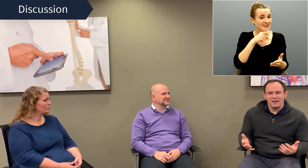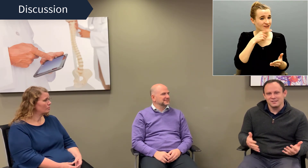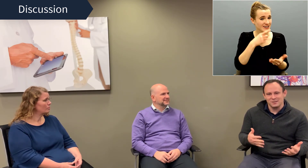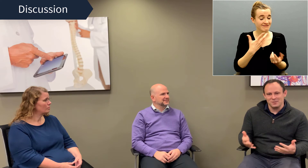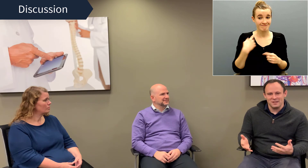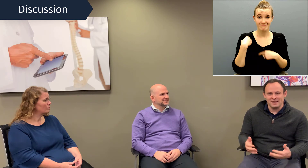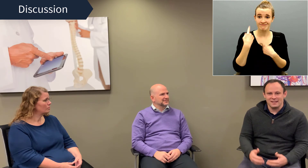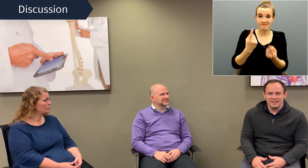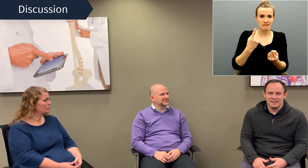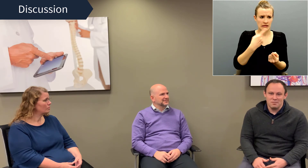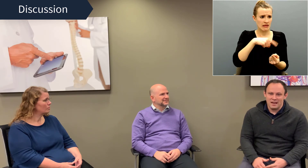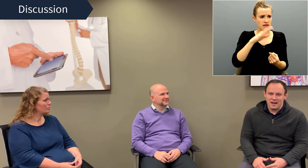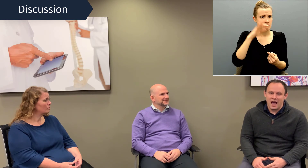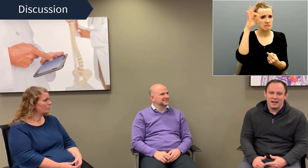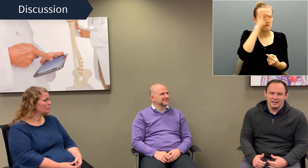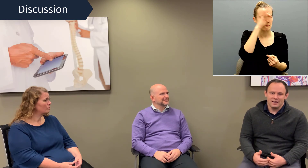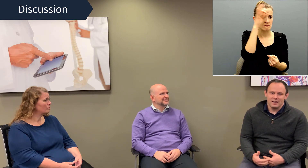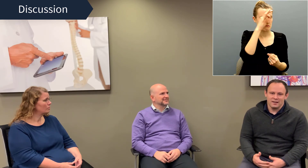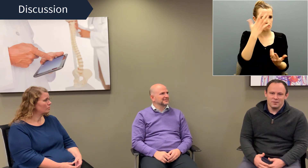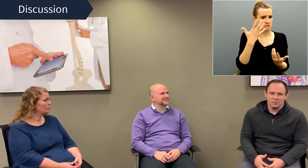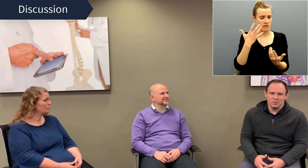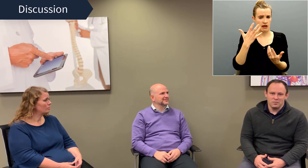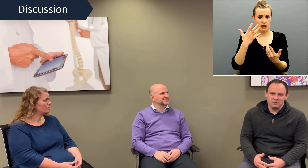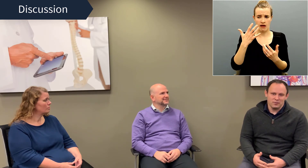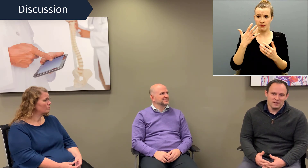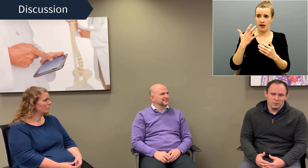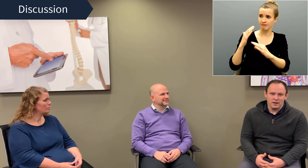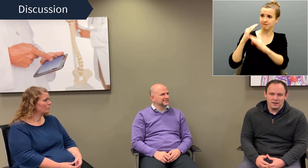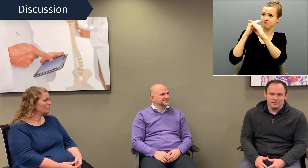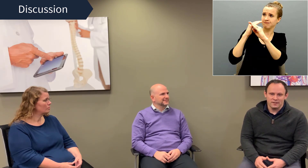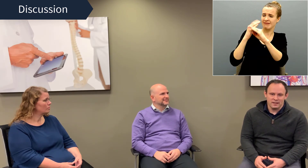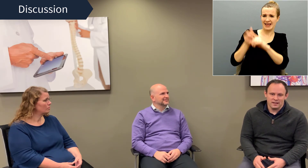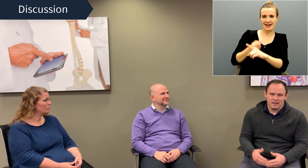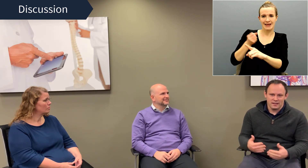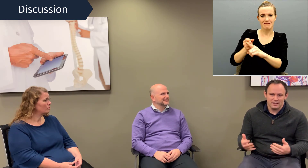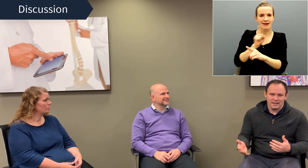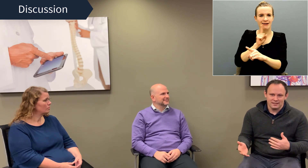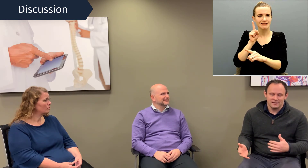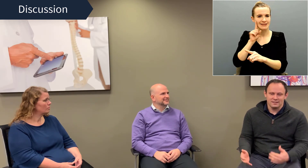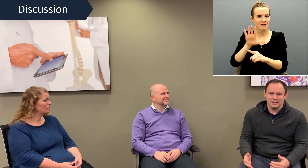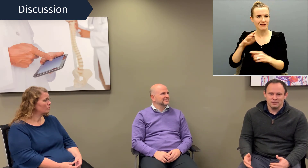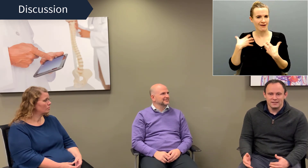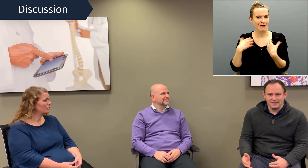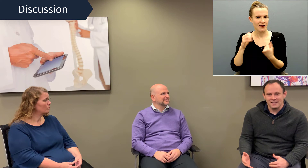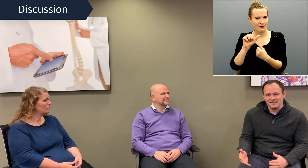eyes to something that they may not um, be fully aware of that, that really does